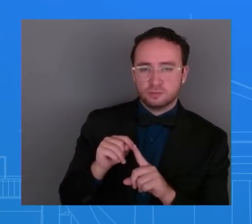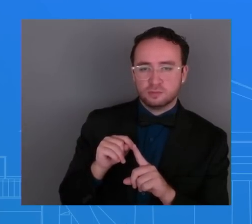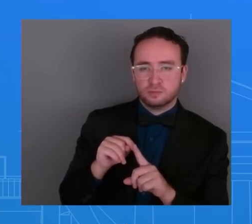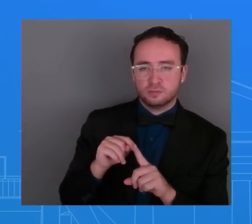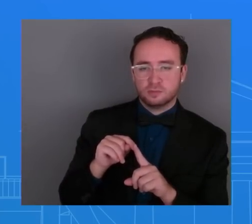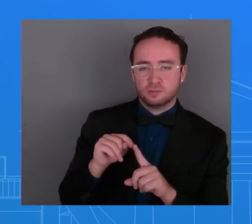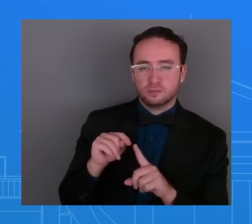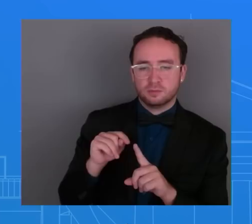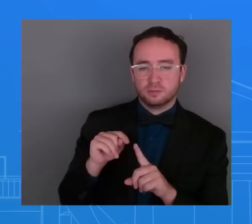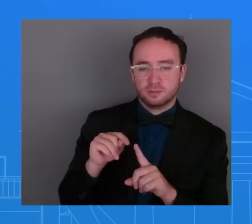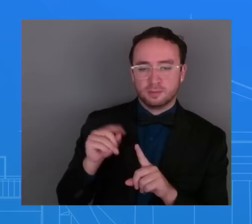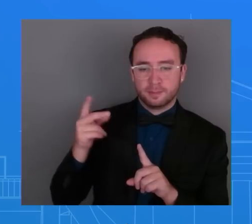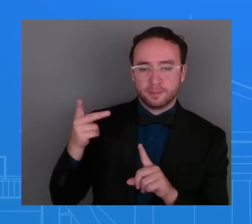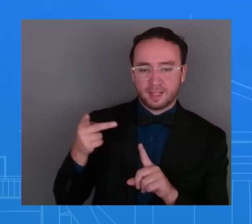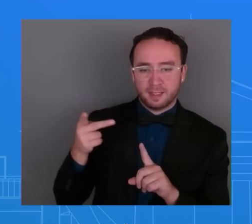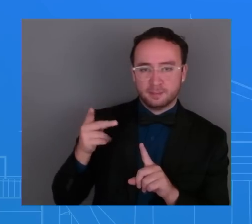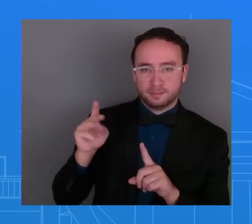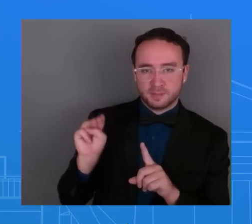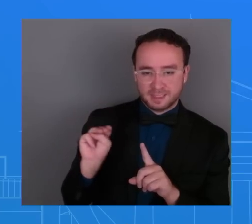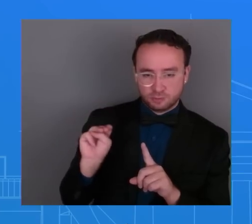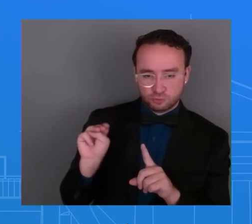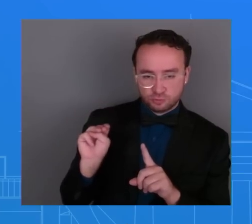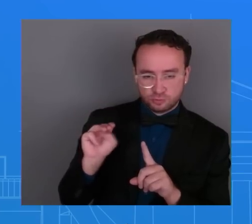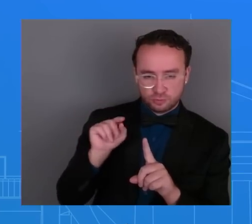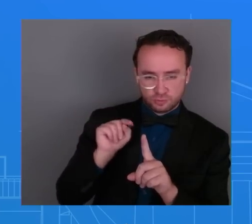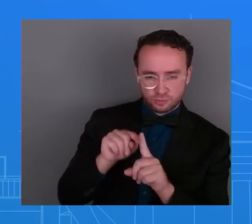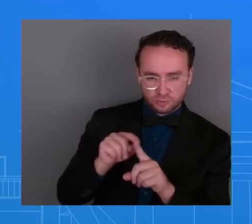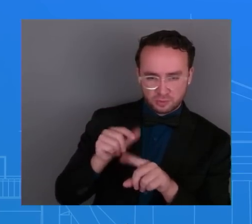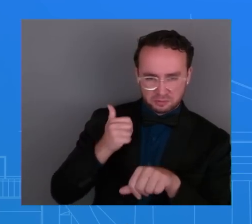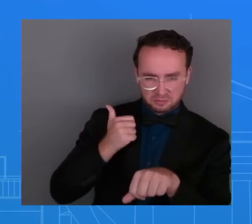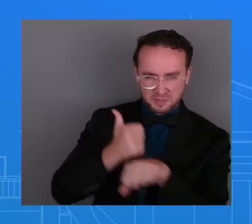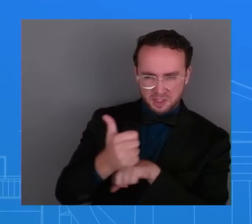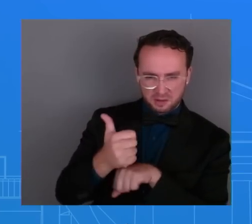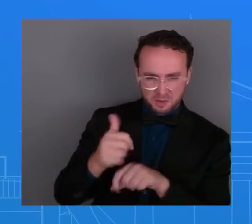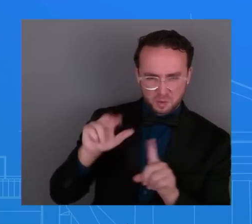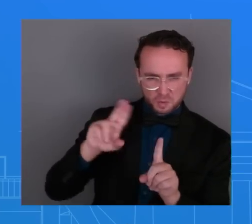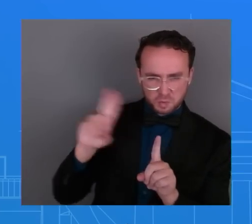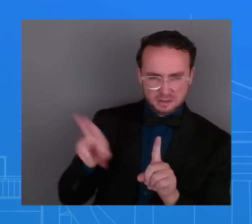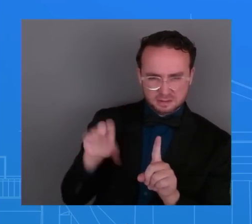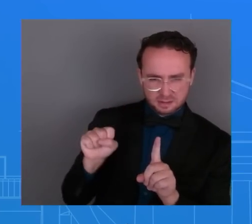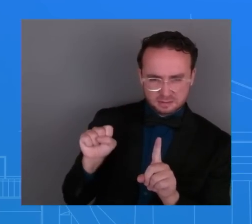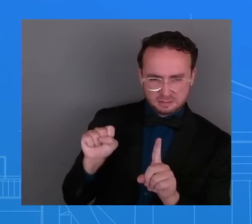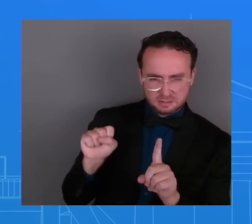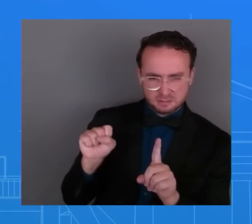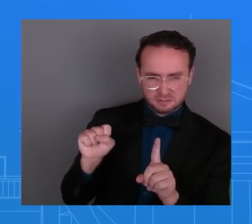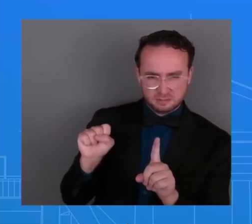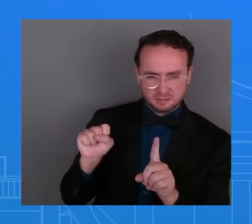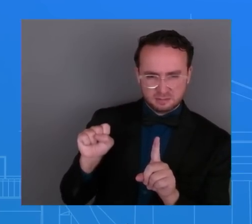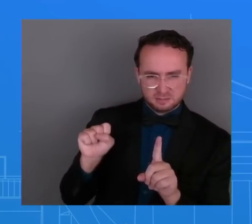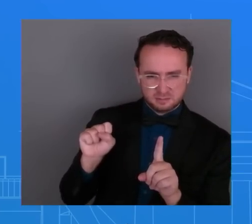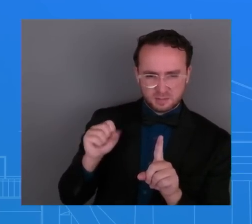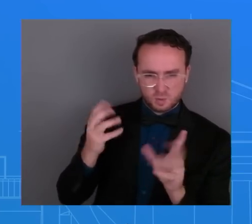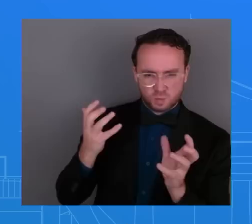given to the United States of America. And since -- because they didn't agree to it, she was asked -- she was forced to resign